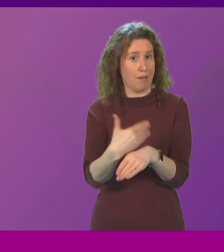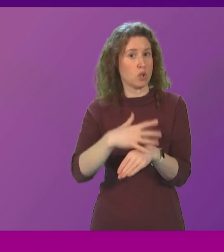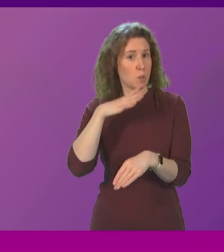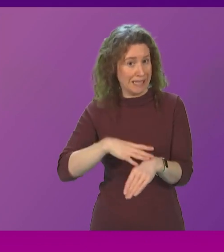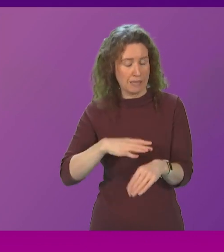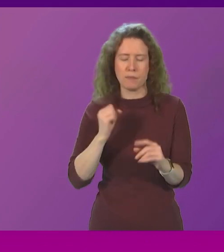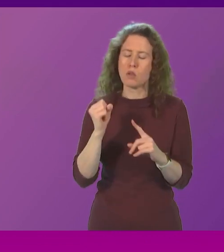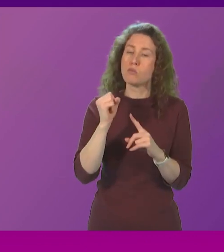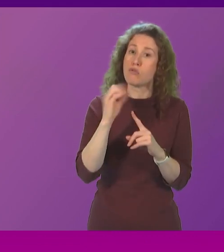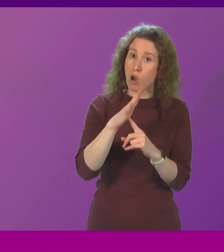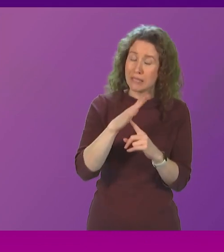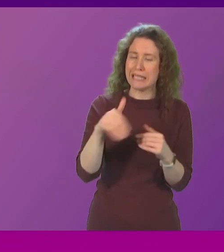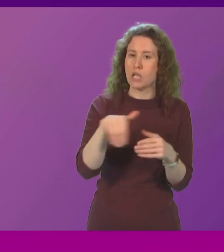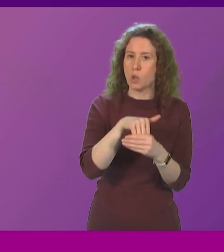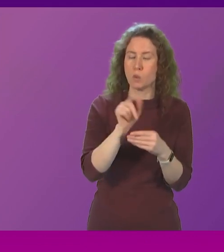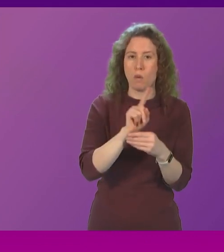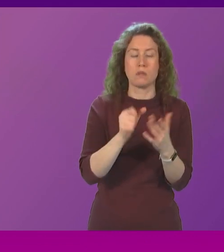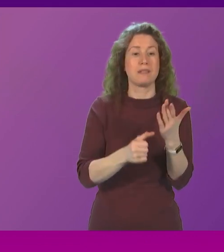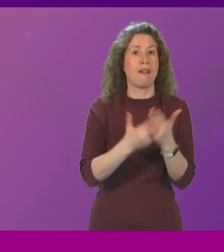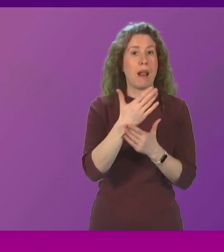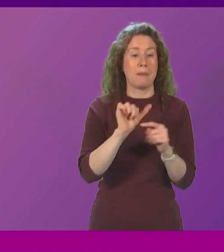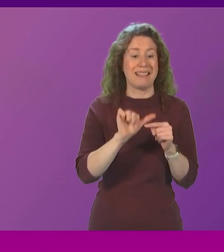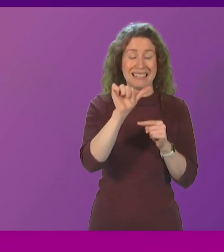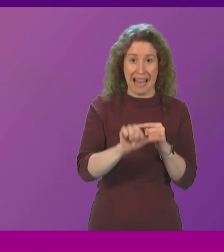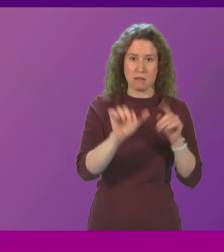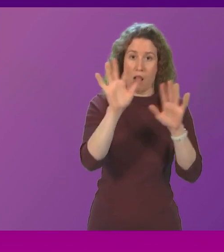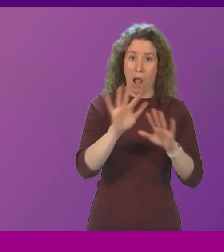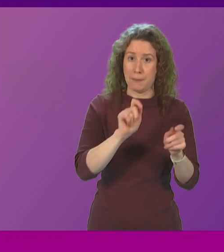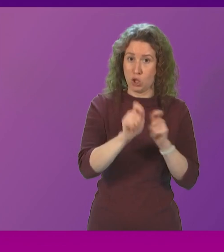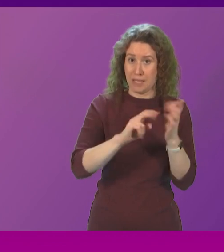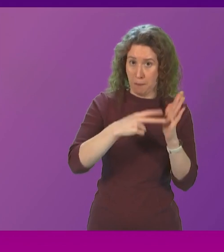Our top priorities include the development of our next climate change plan, a draft of